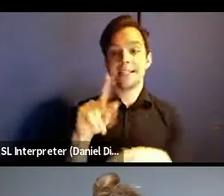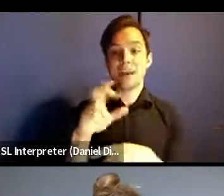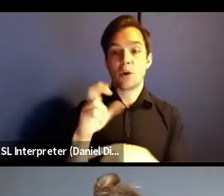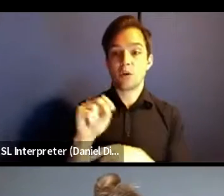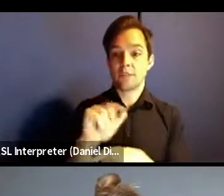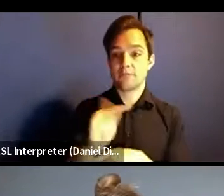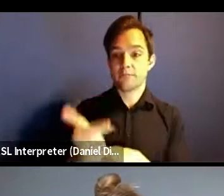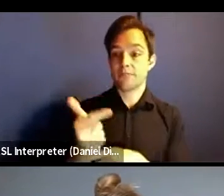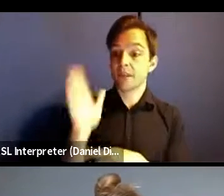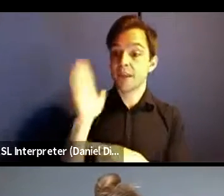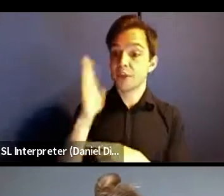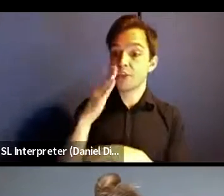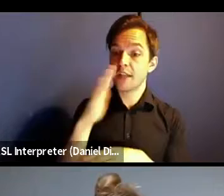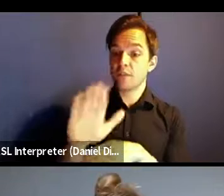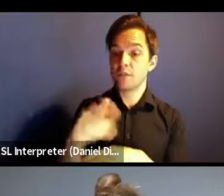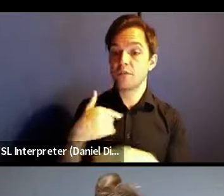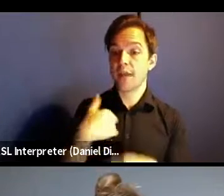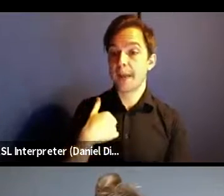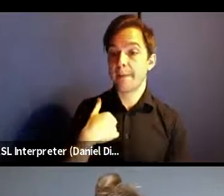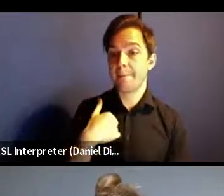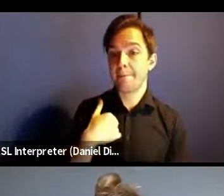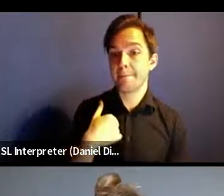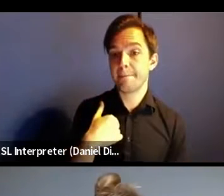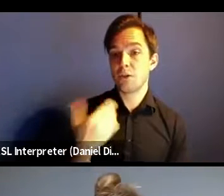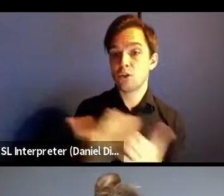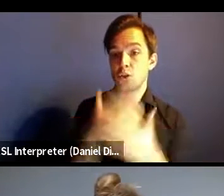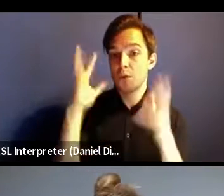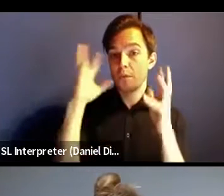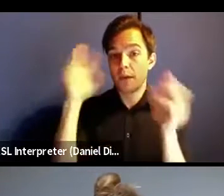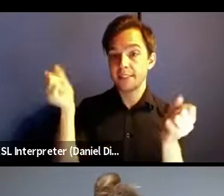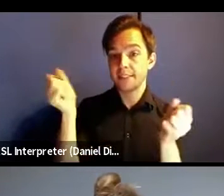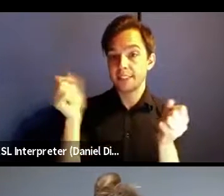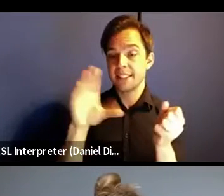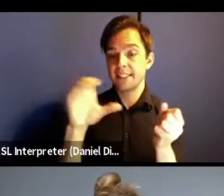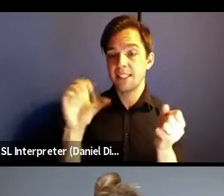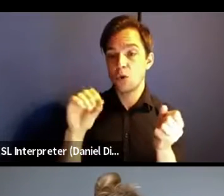Good afternoon, I am the new President and CEO of Access Living,